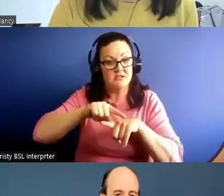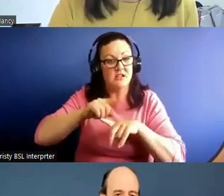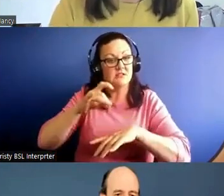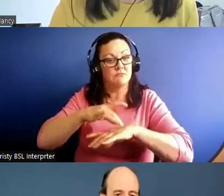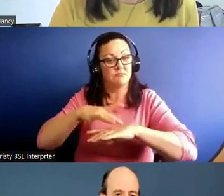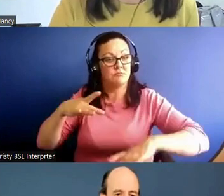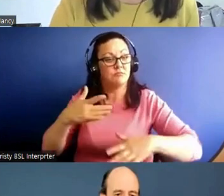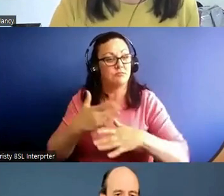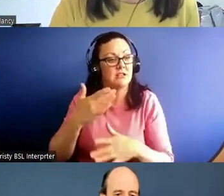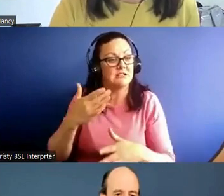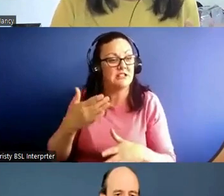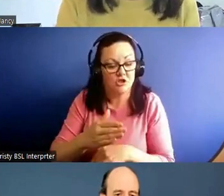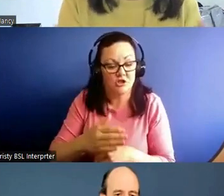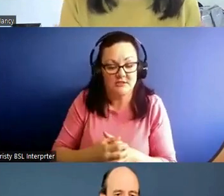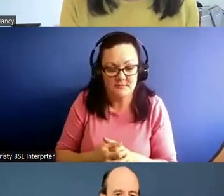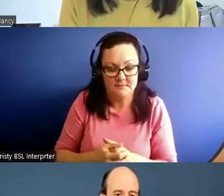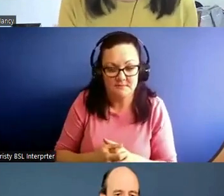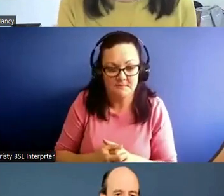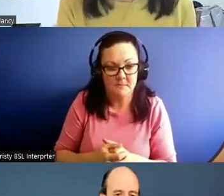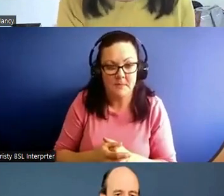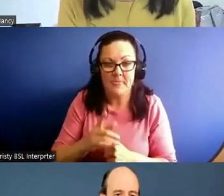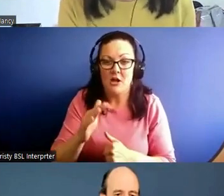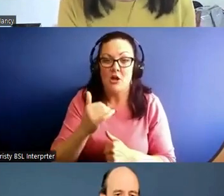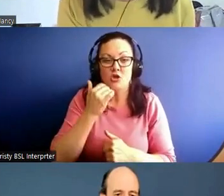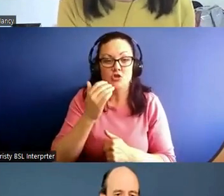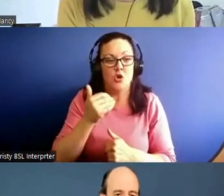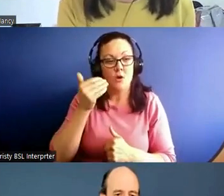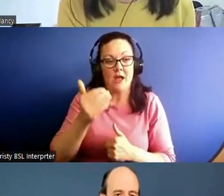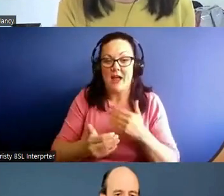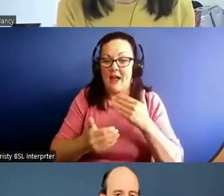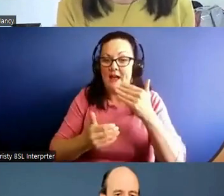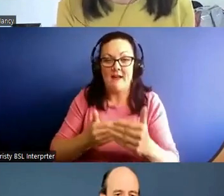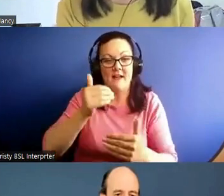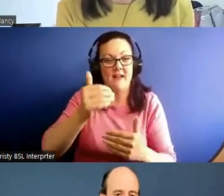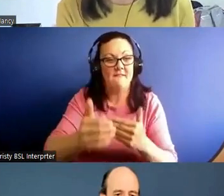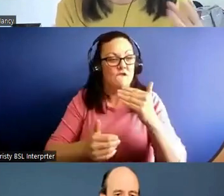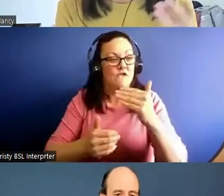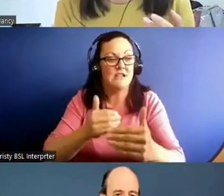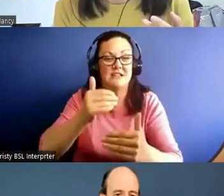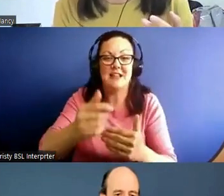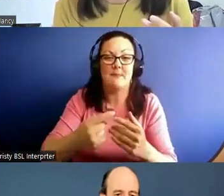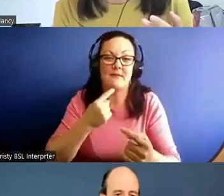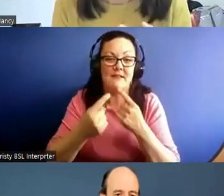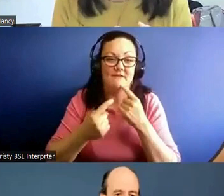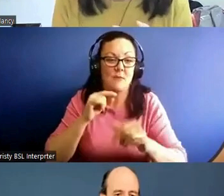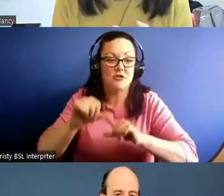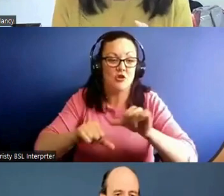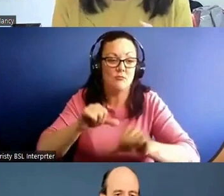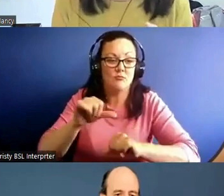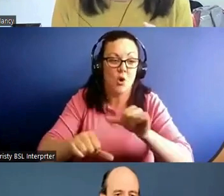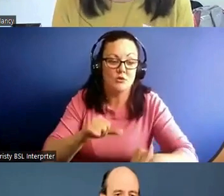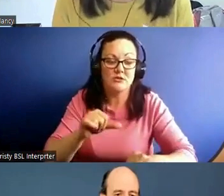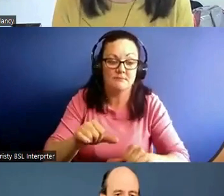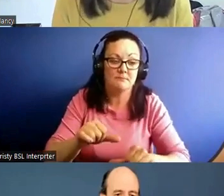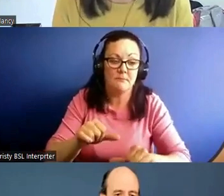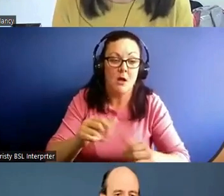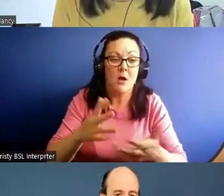that is for every step in the evaluation process. We ask are people participating?